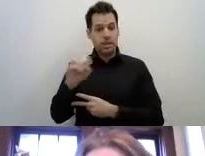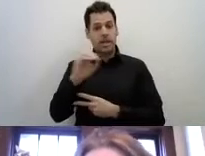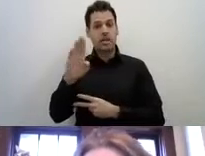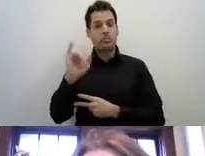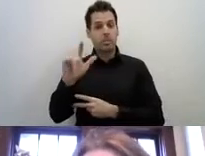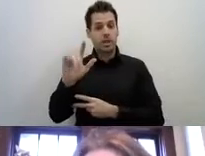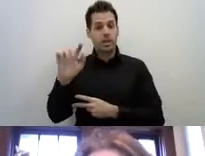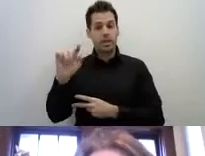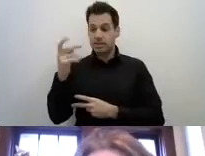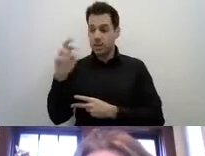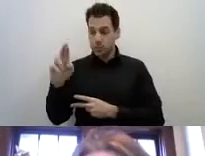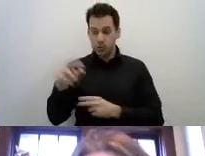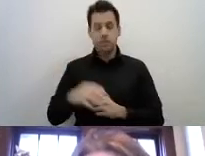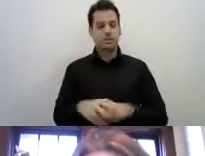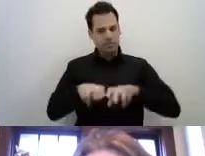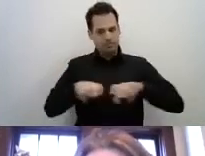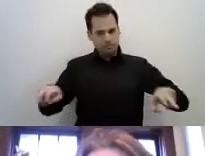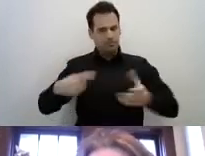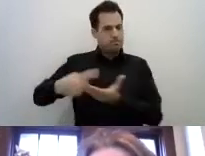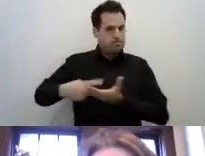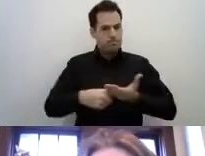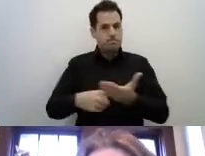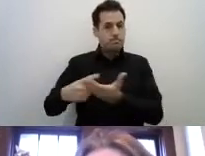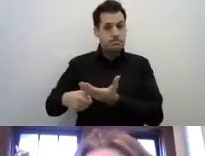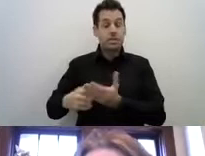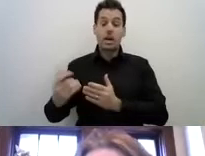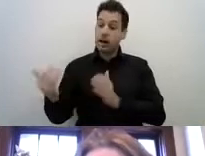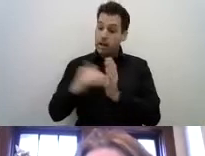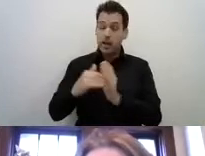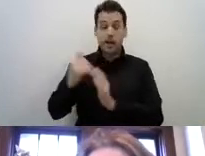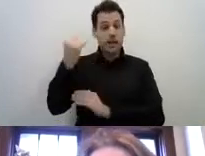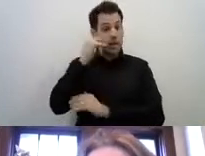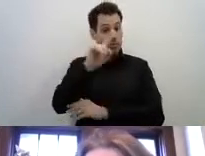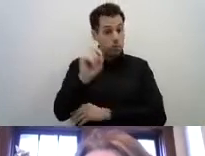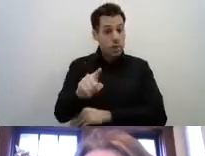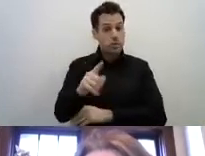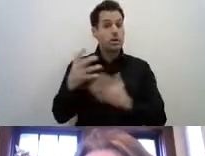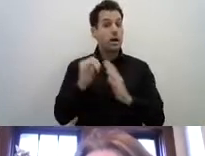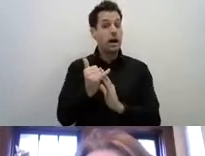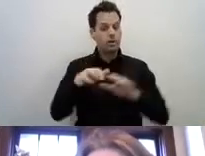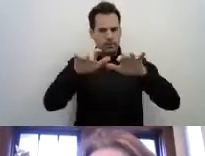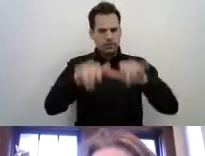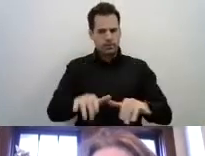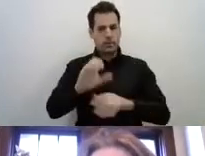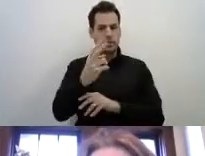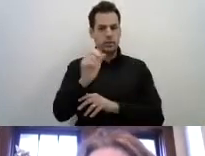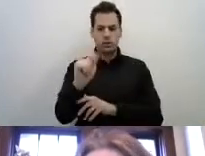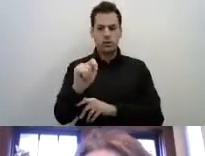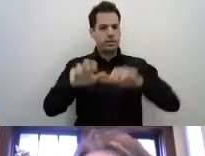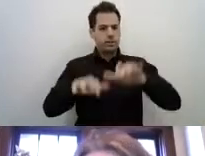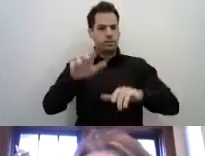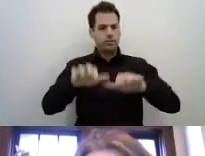including through chat during the event plus we asked in advance this year for questions that